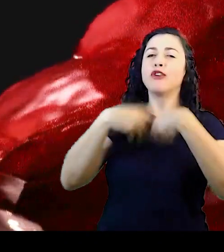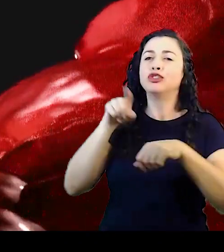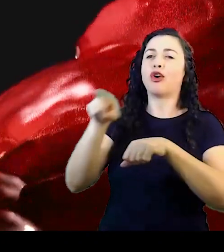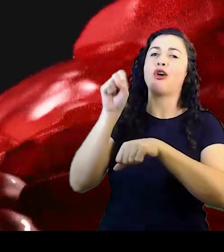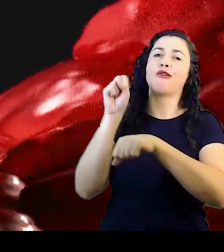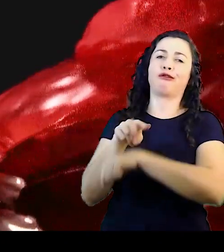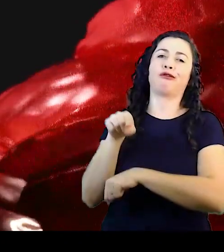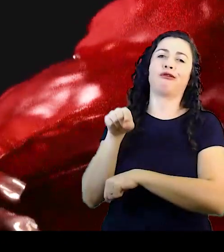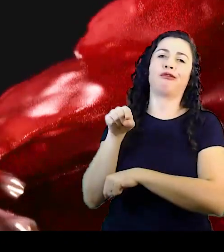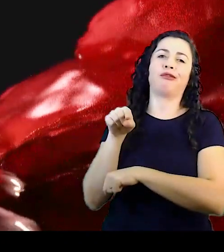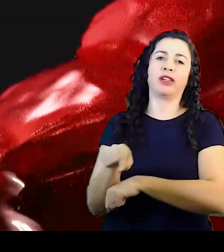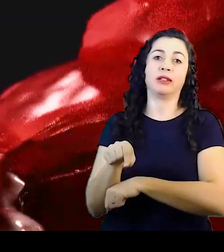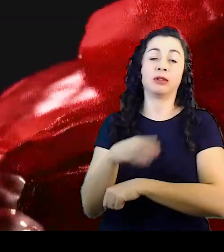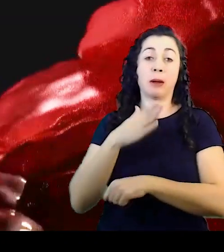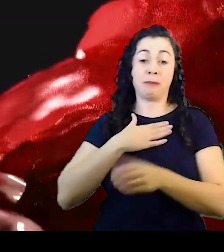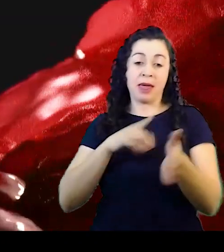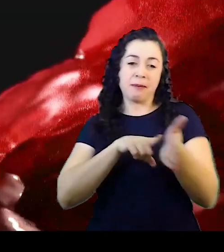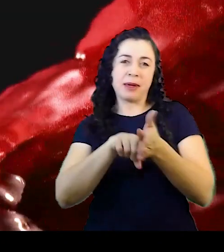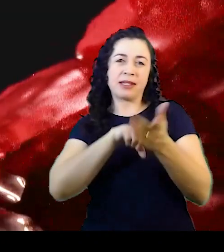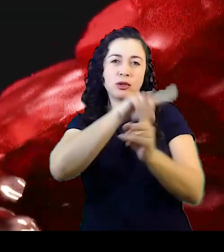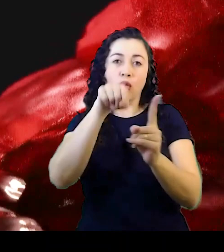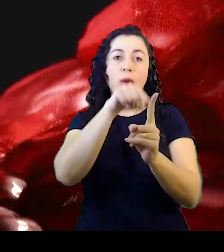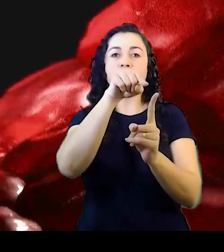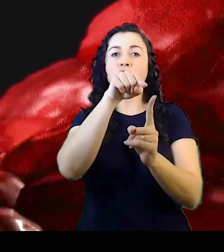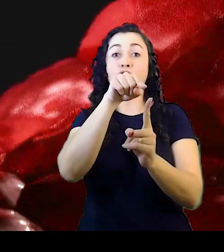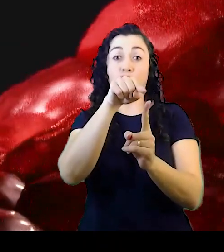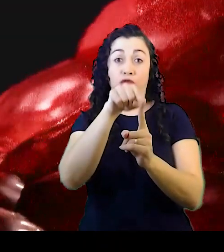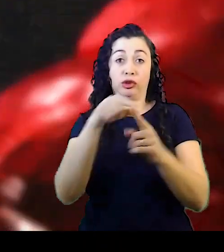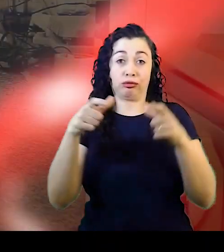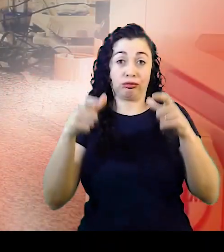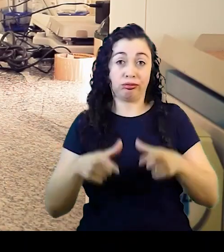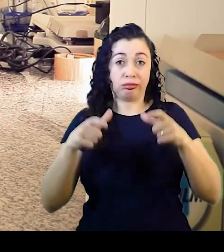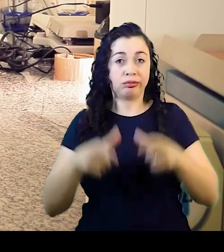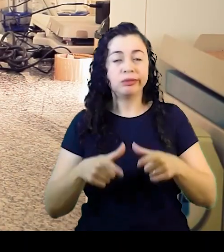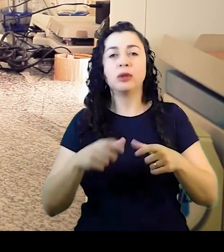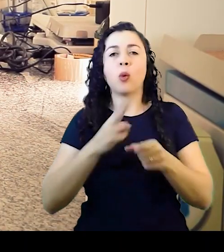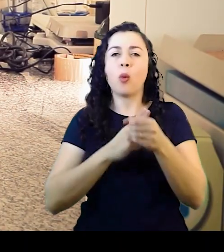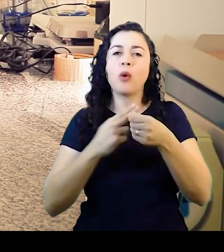The objective of the research that I have been developing here under the UNICAMP Task Force